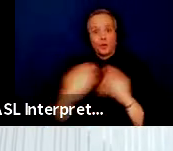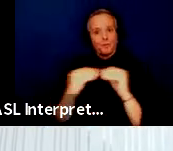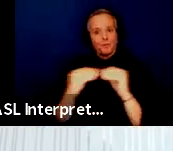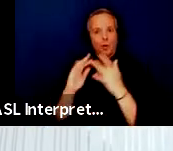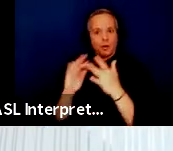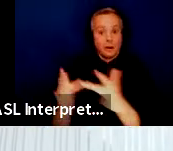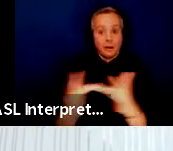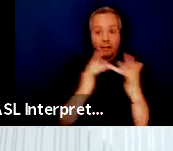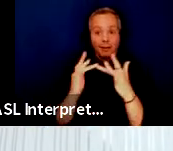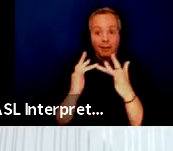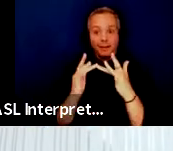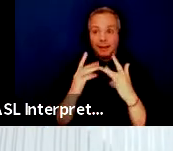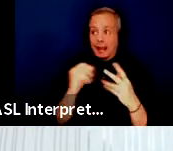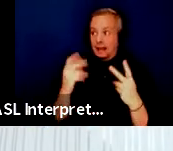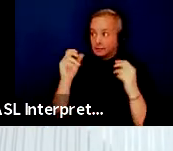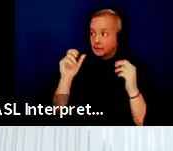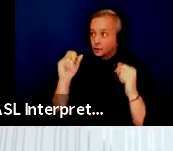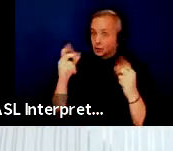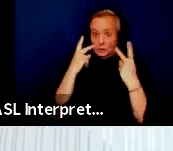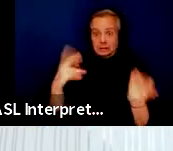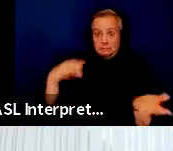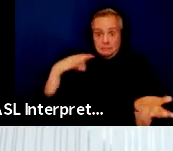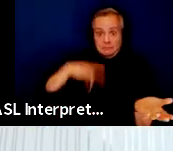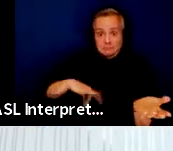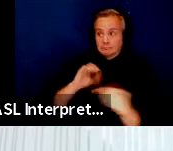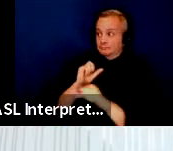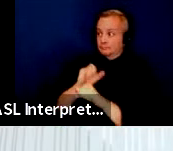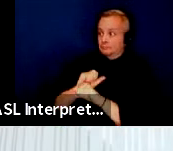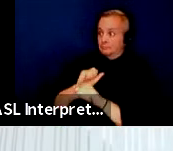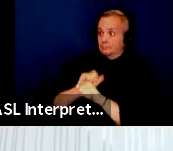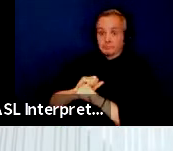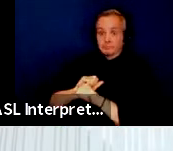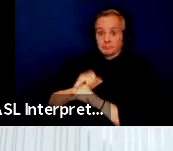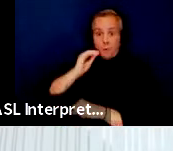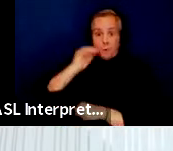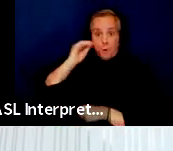BENEFITS OF WORKING FROM HOME, PEOPLE WITH DISABILITIES HAVE